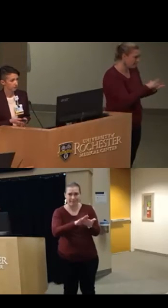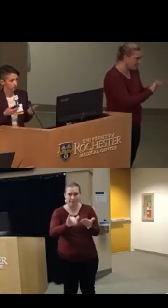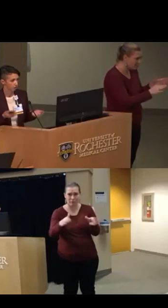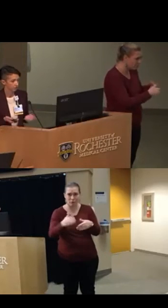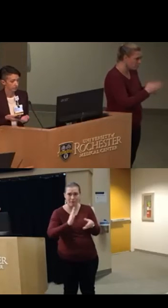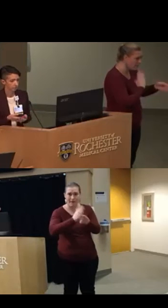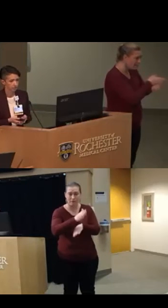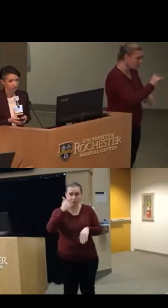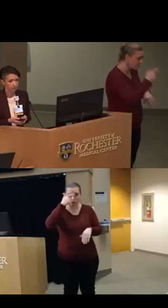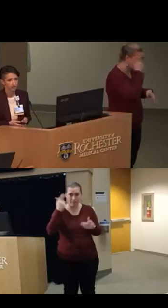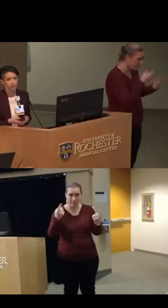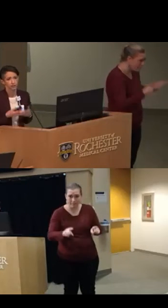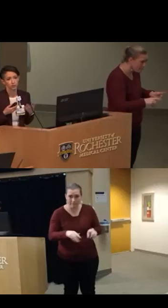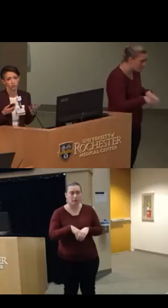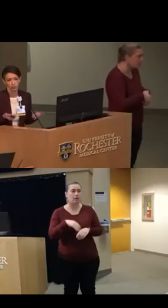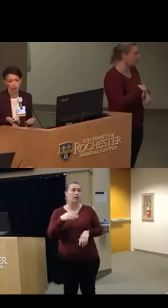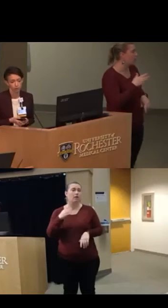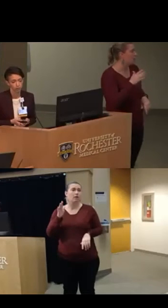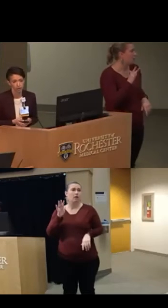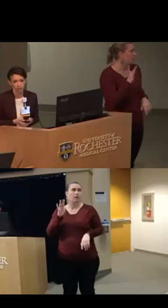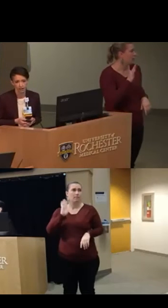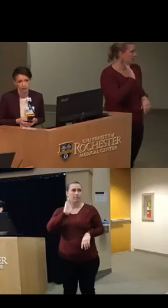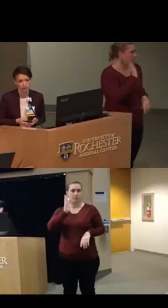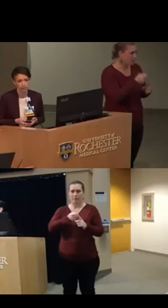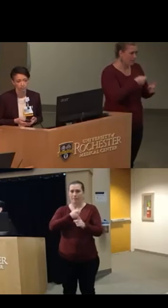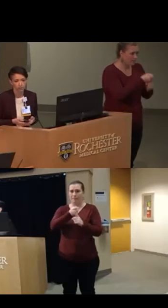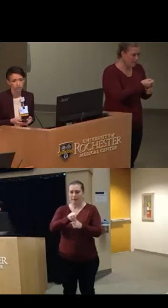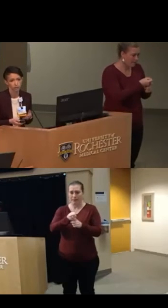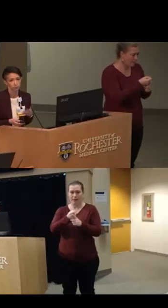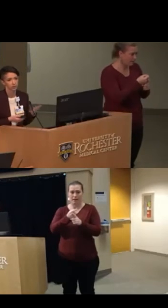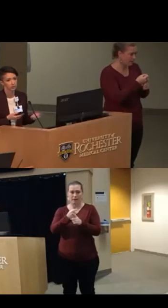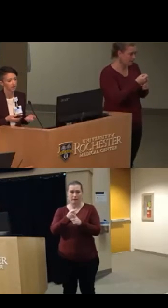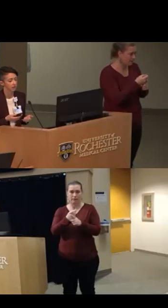the trauma had completed it's going to impact medical interpreting who spoke to the family